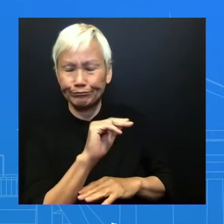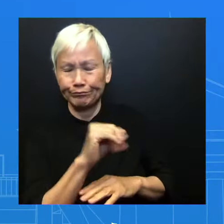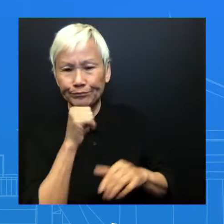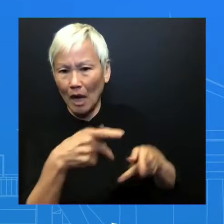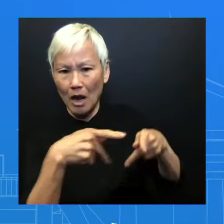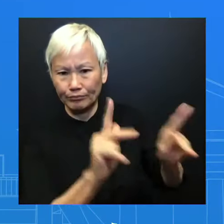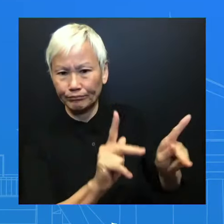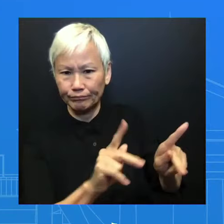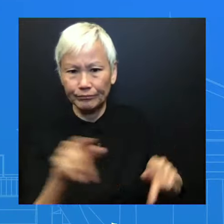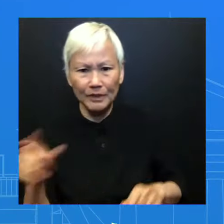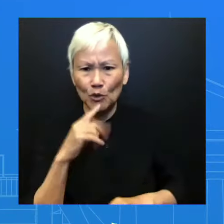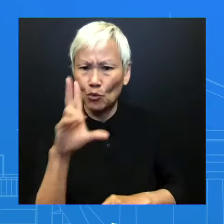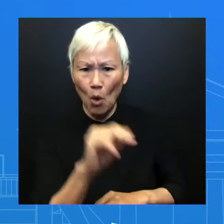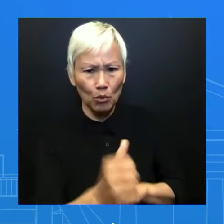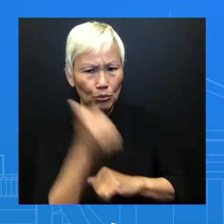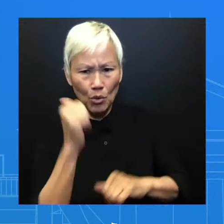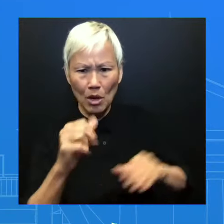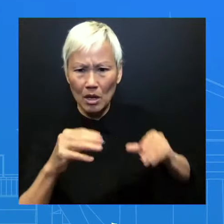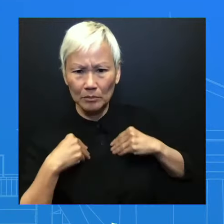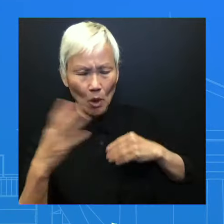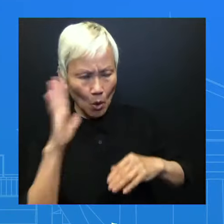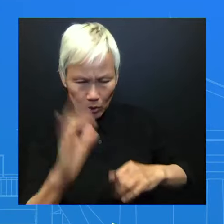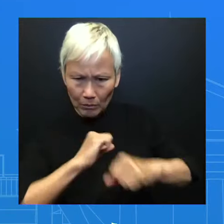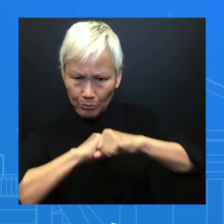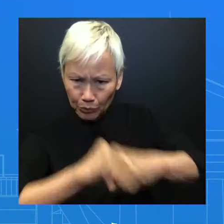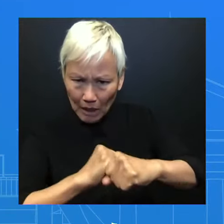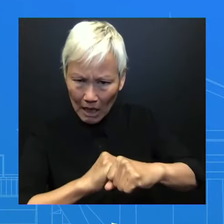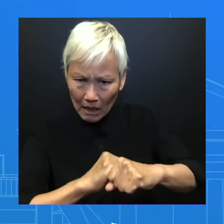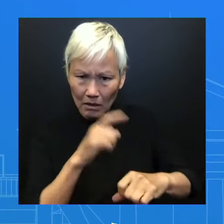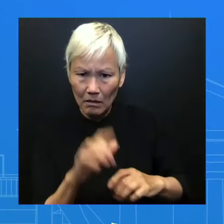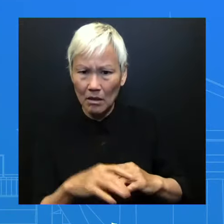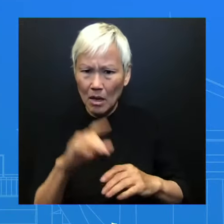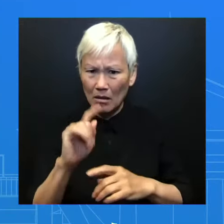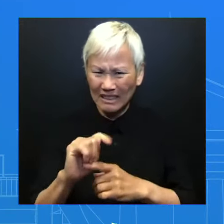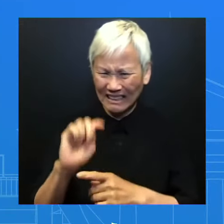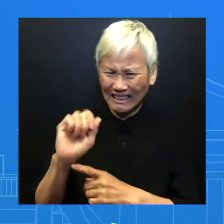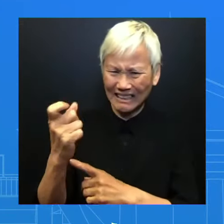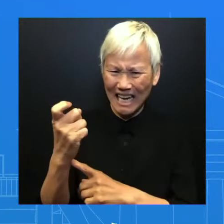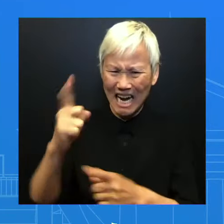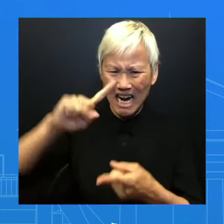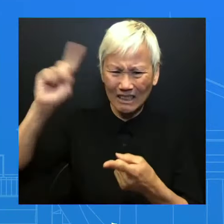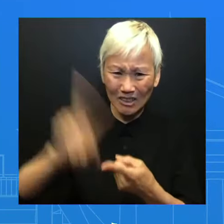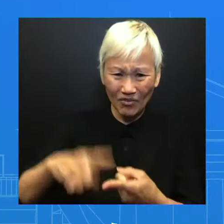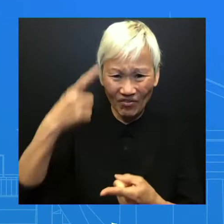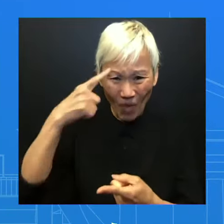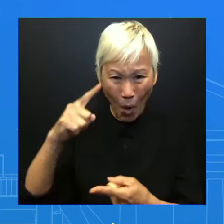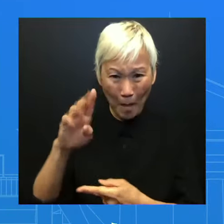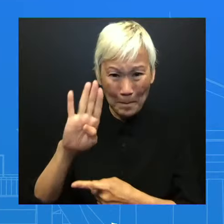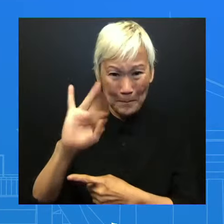that protects a $30 billion tax break for Big Oil, which ma- -- which -- which made $200 billion last year,